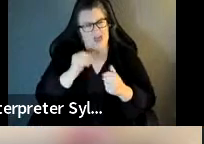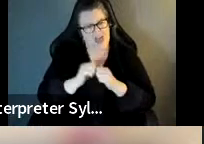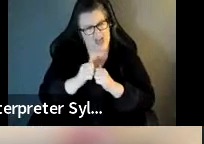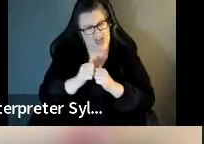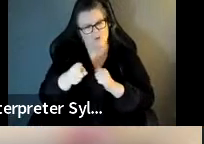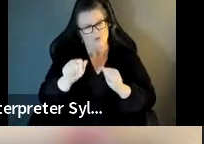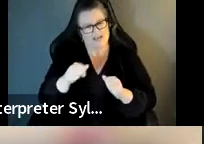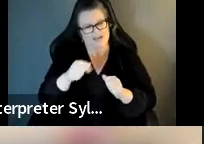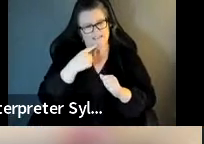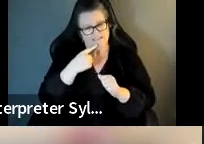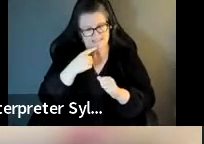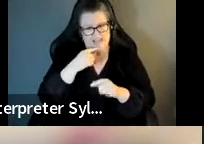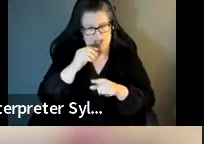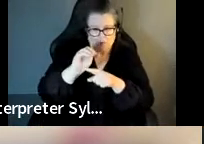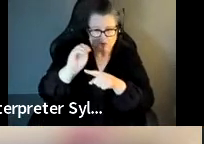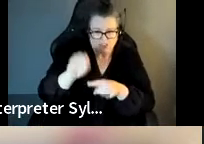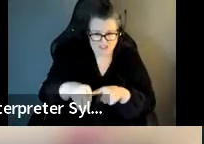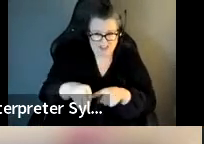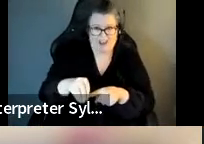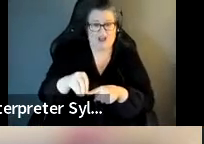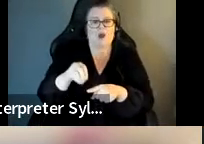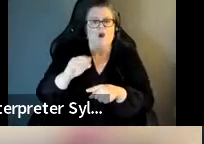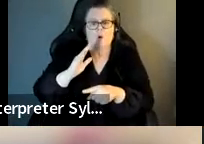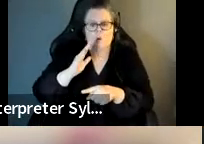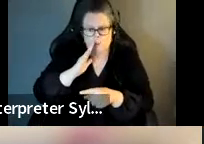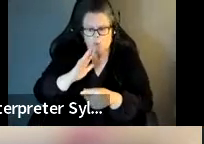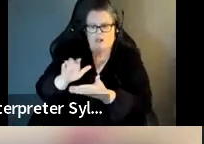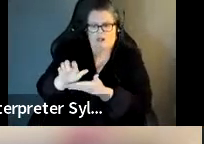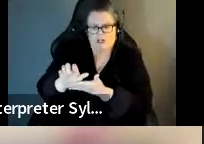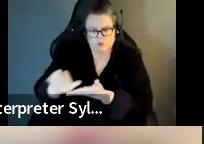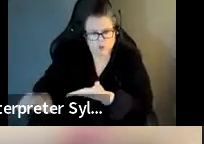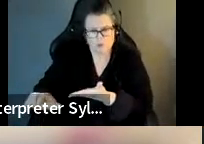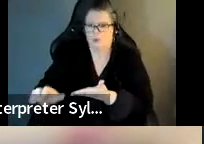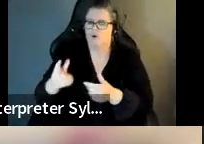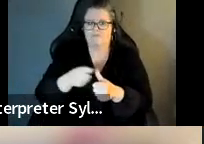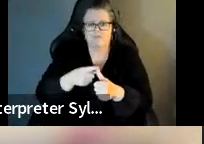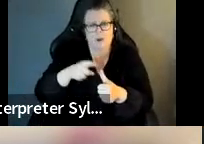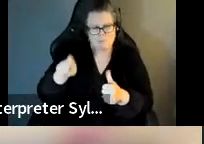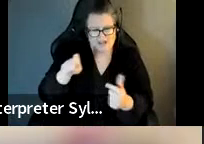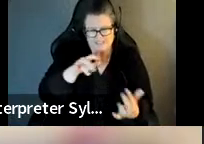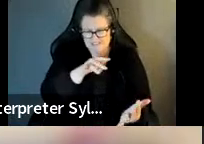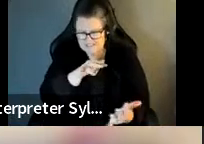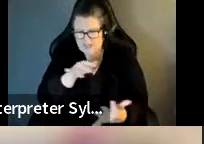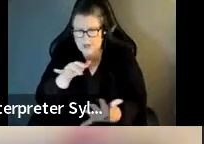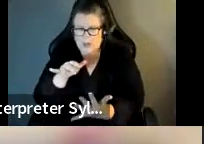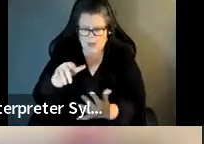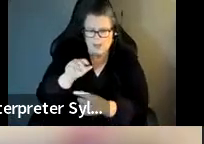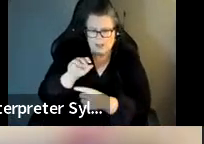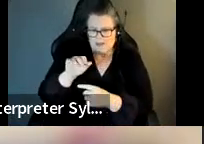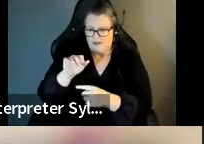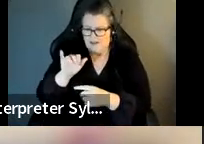from transferring to MDE of any height unless we study the mechanics of how actual patients transfer themselves.